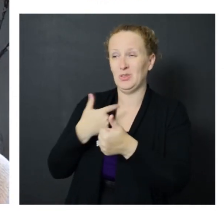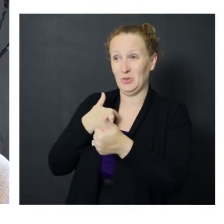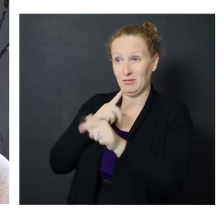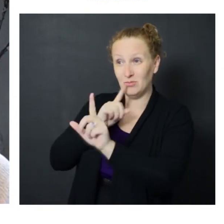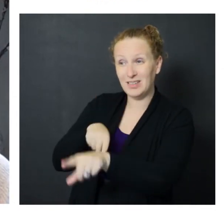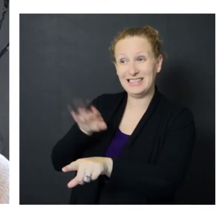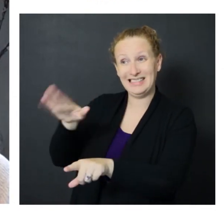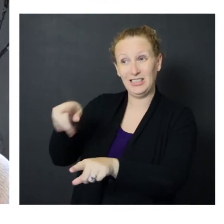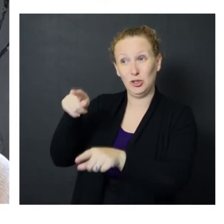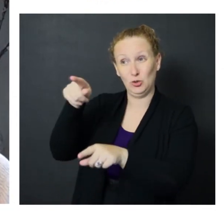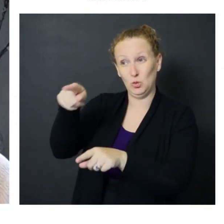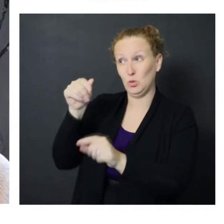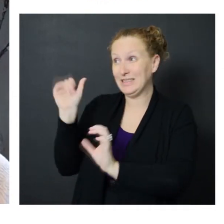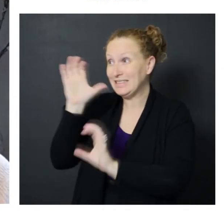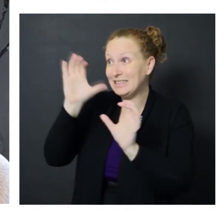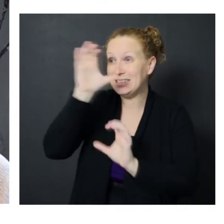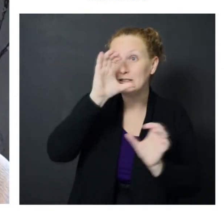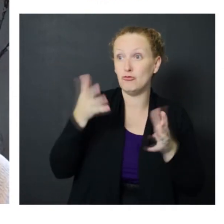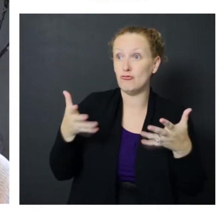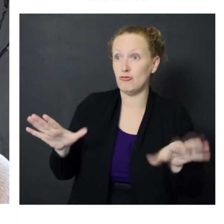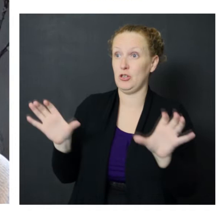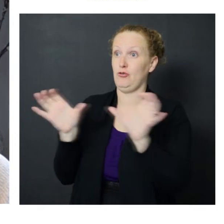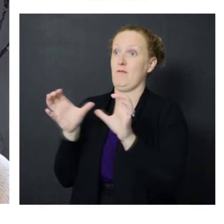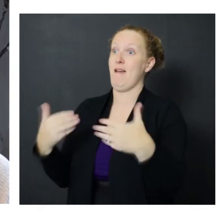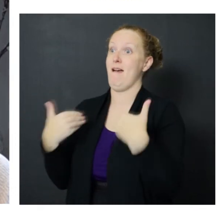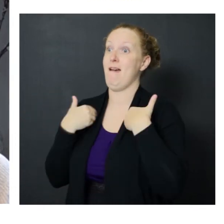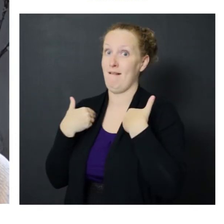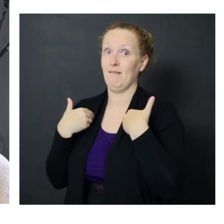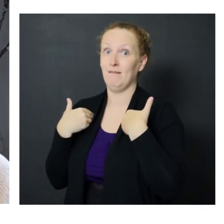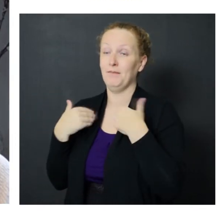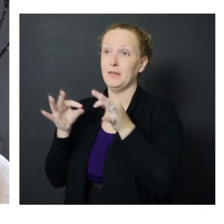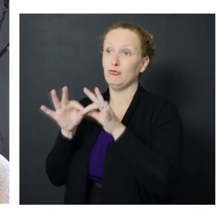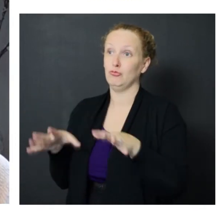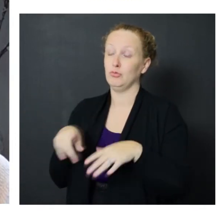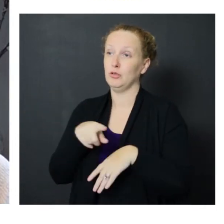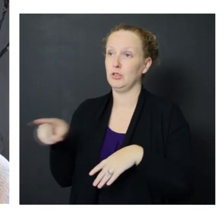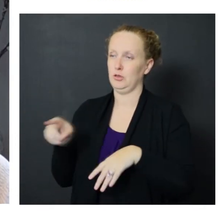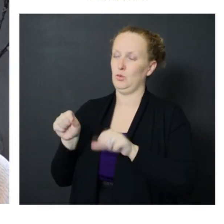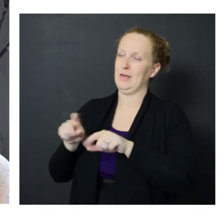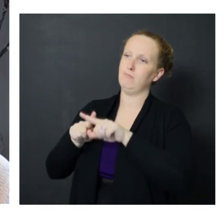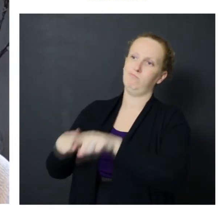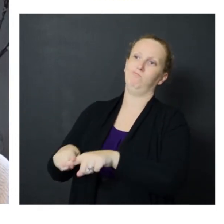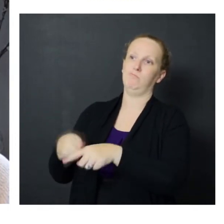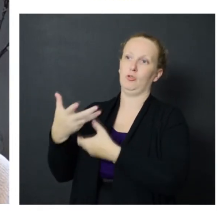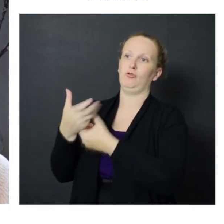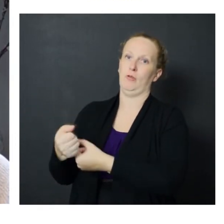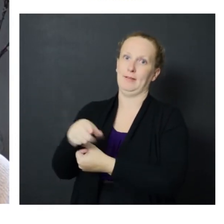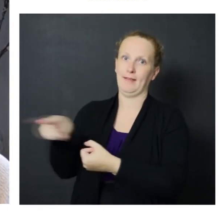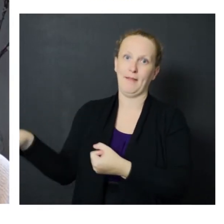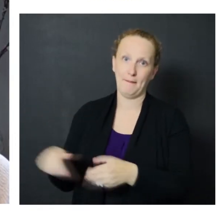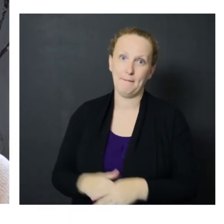you know, try to find already certified interpreters who you can rely on because you better